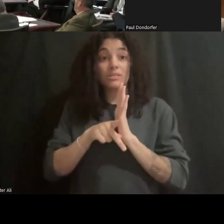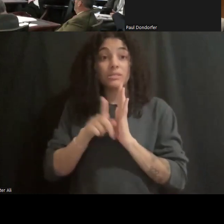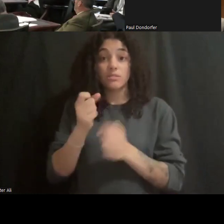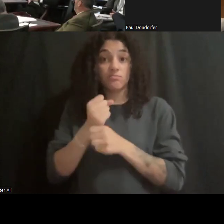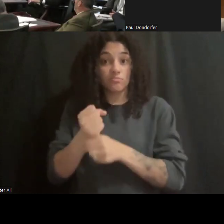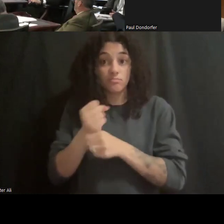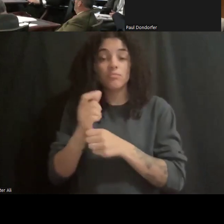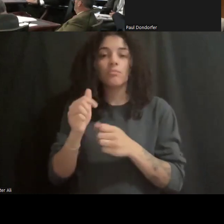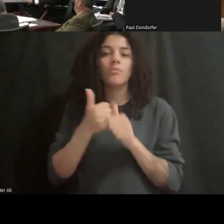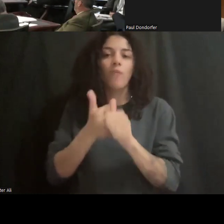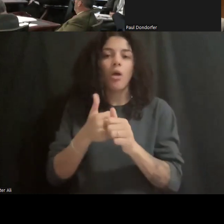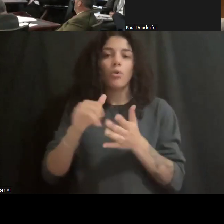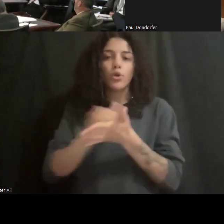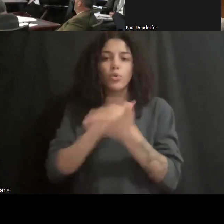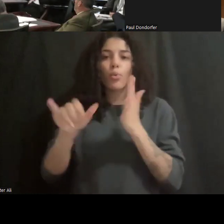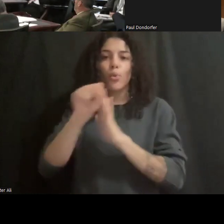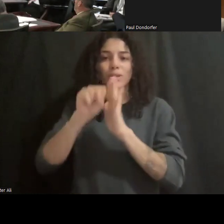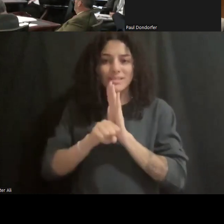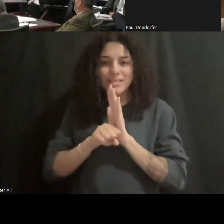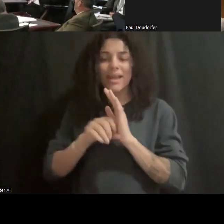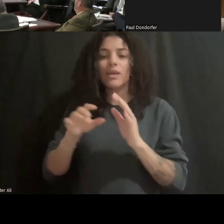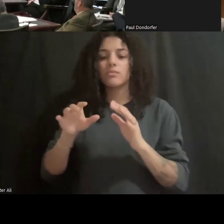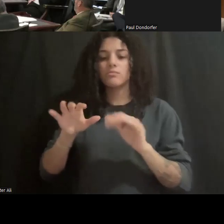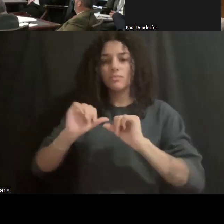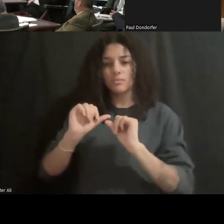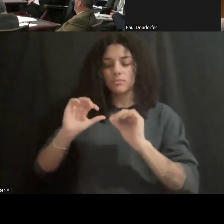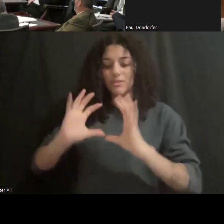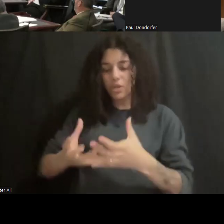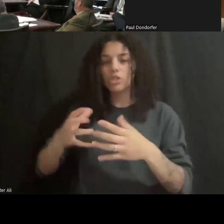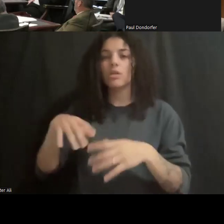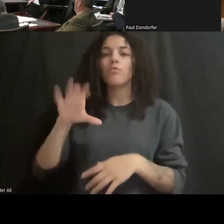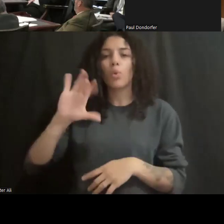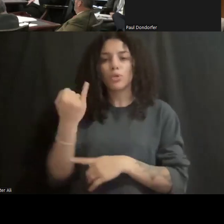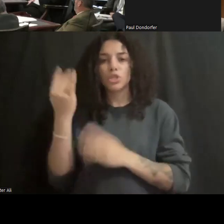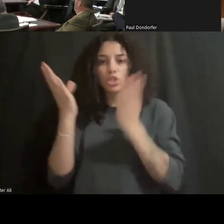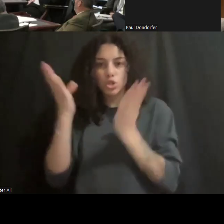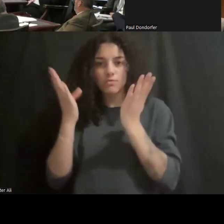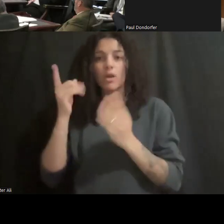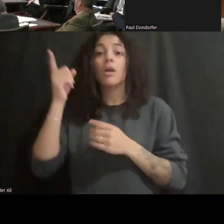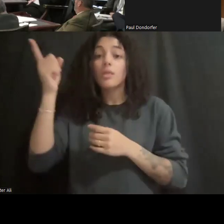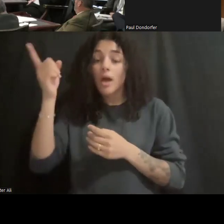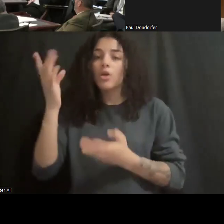New York State Division of Criminal Justice Services who recommends a minimum of one year